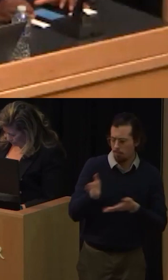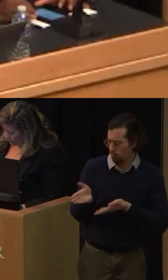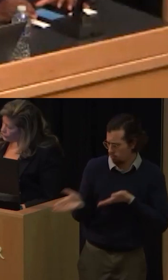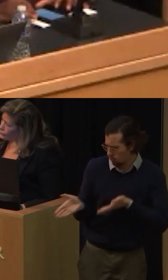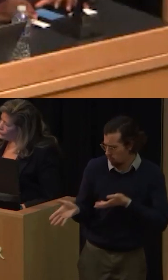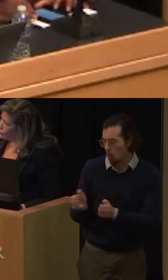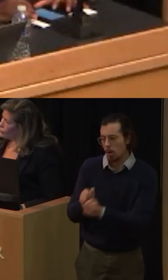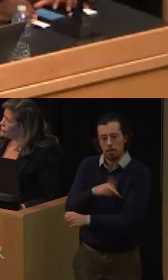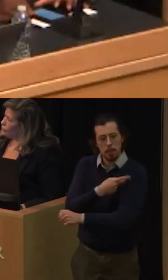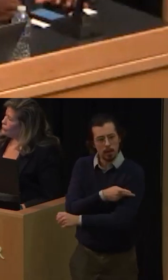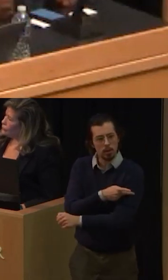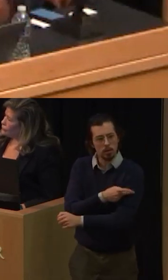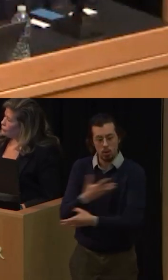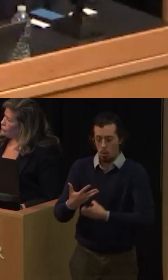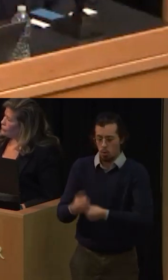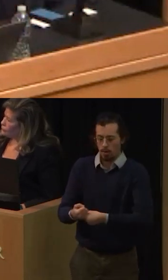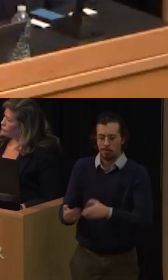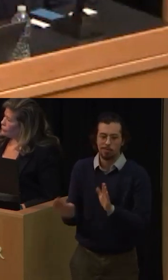so we can begin to rebuild that trust in the community,